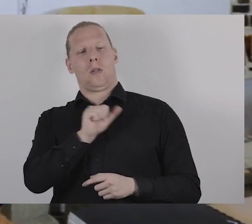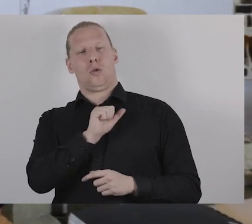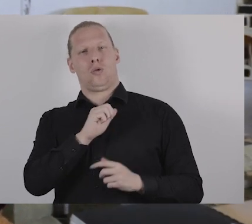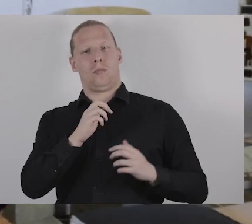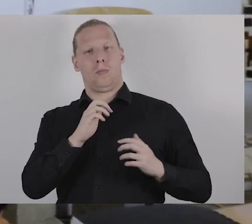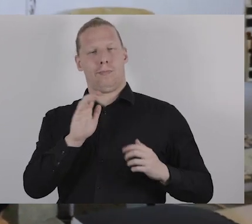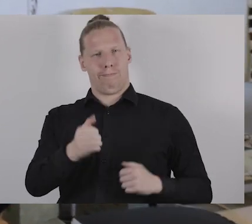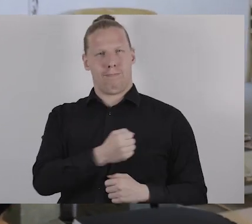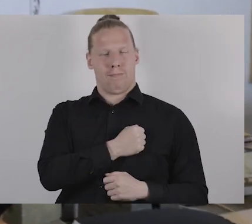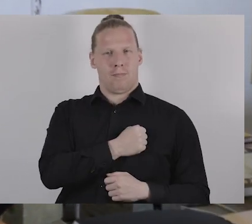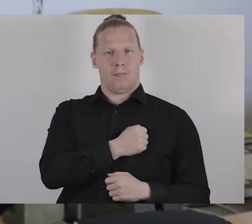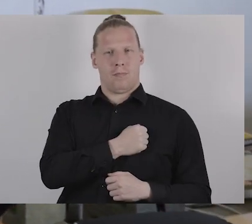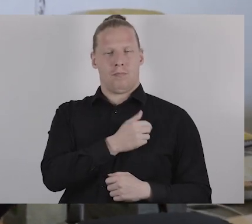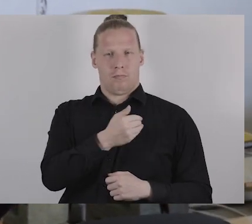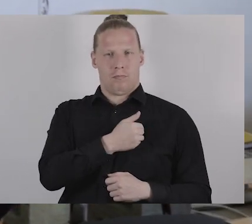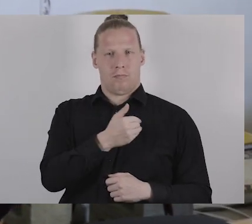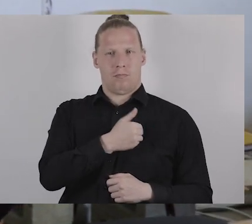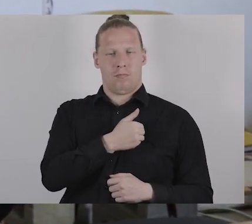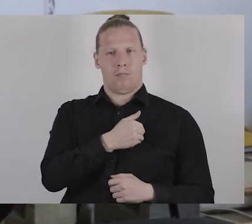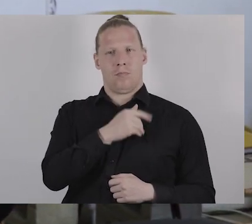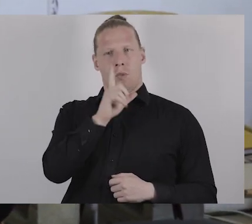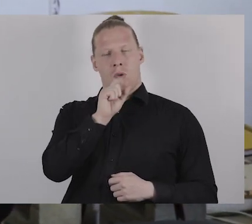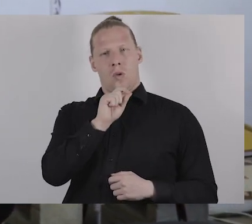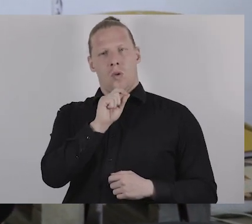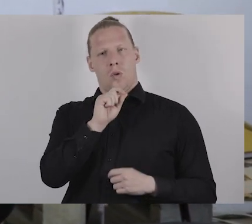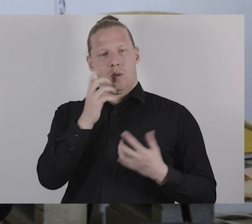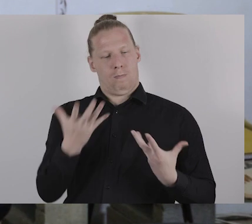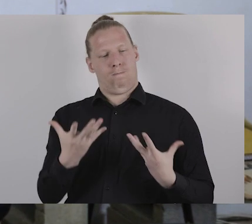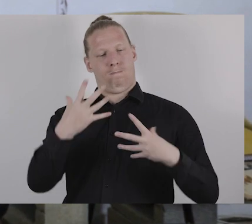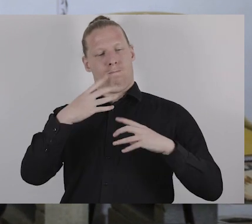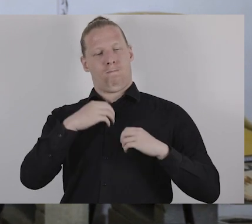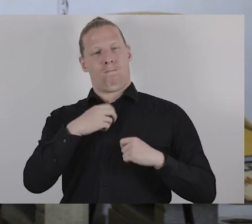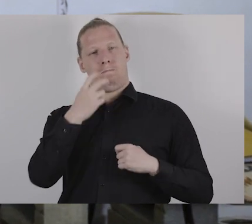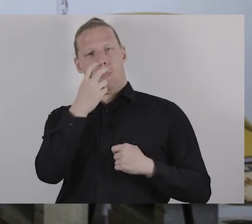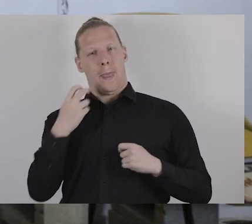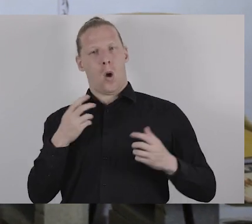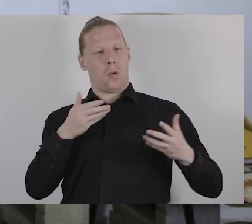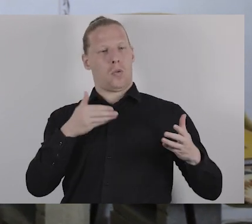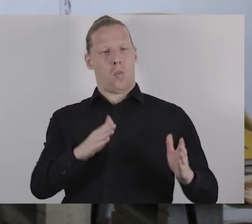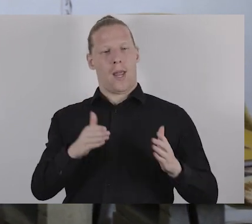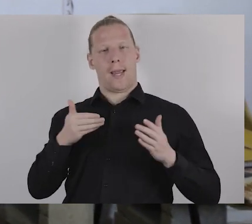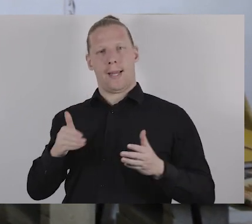Kia hahana tō ngākau. Kia riro ki a koe te mana tawhito.